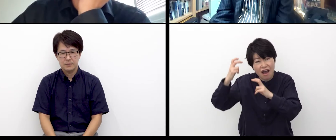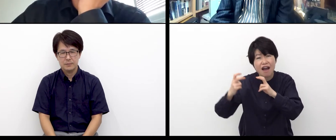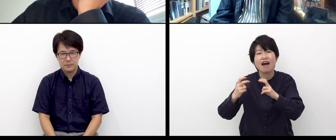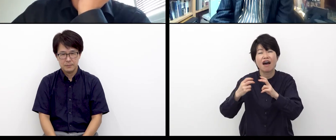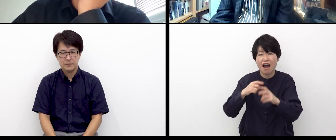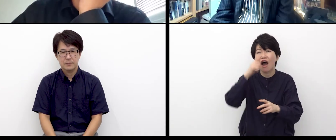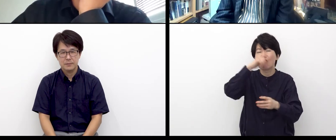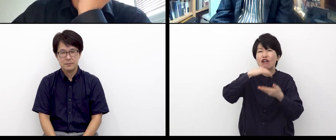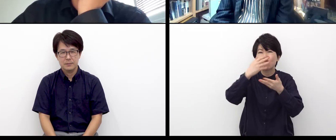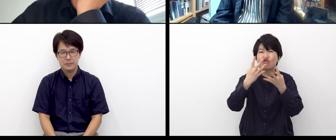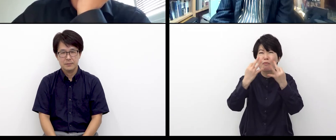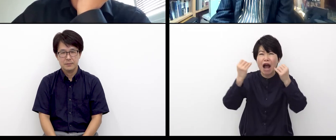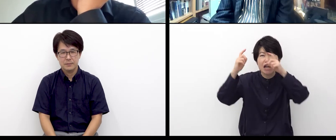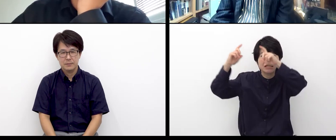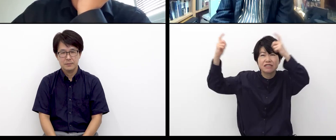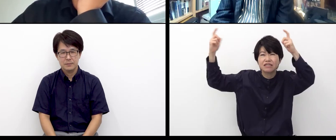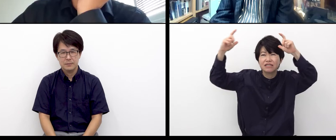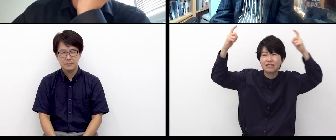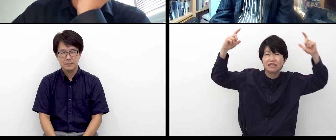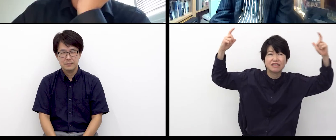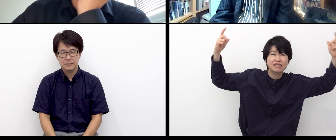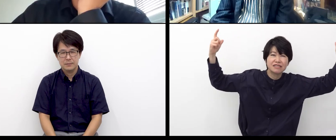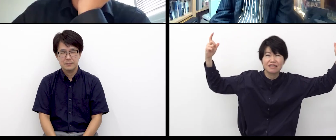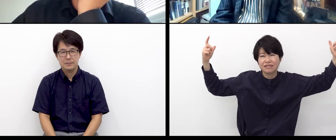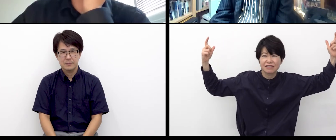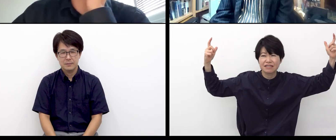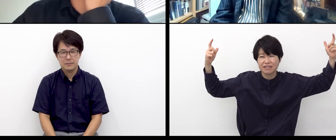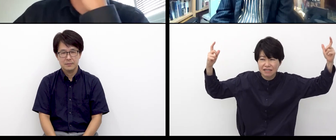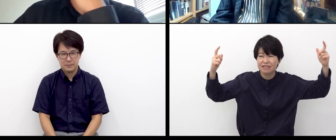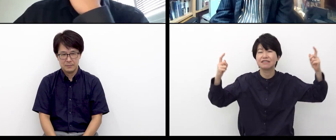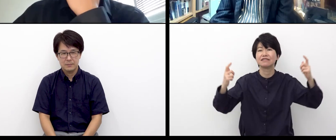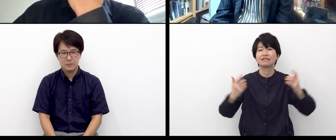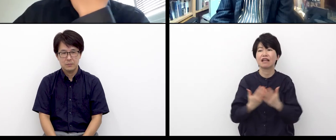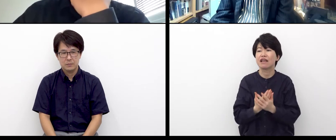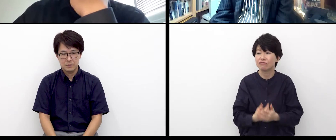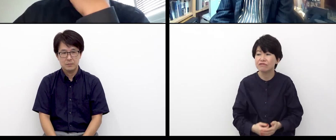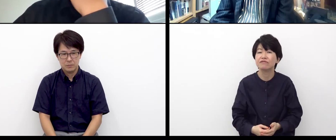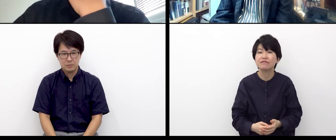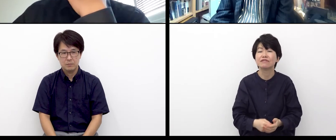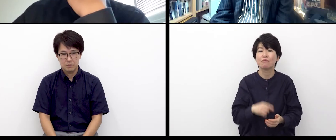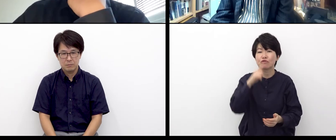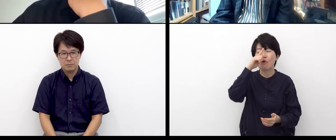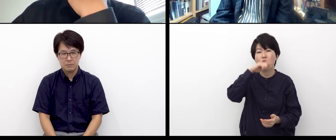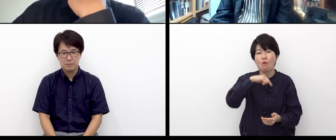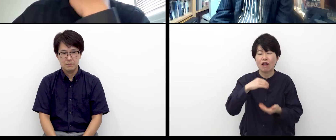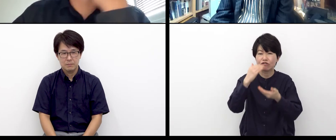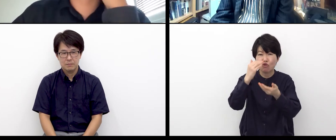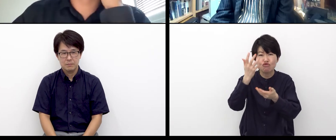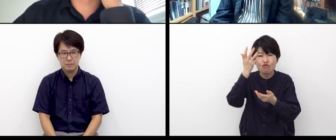Also, the prediction is somehow reasonable.